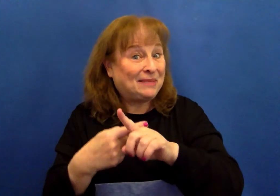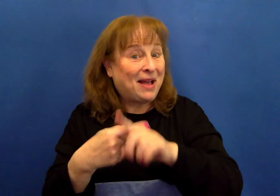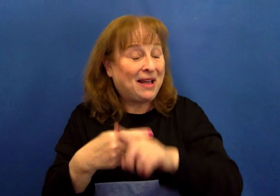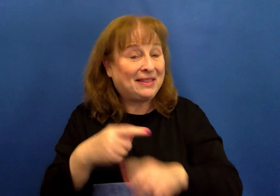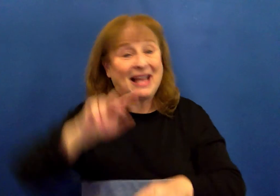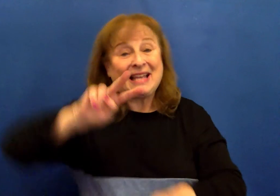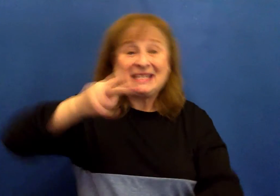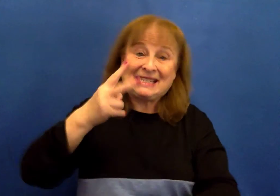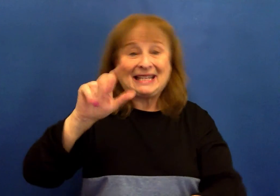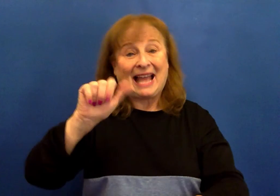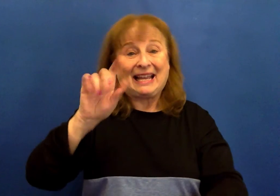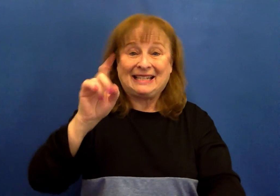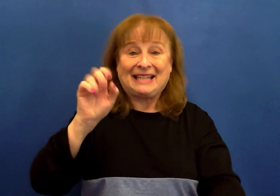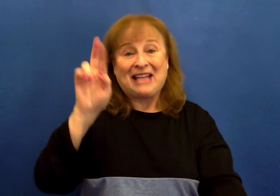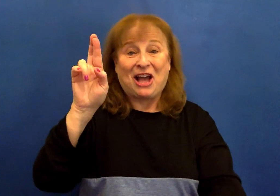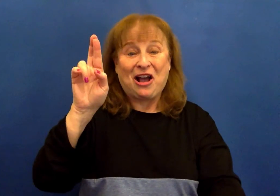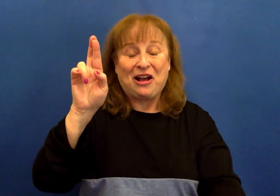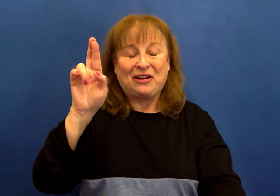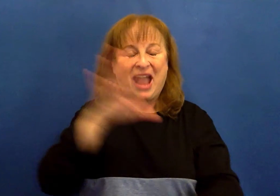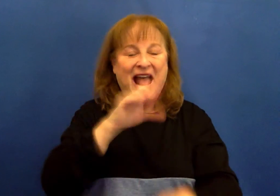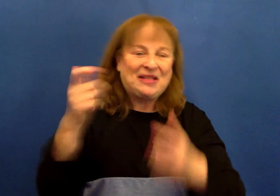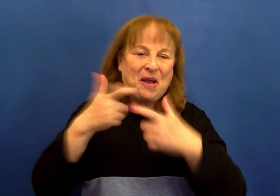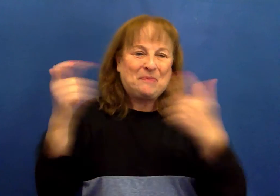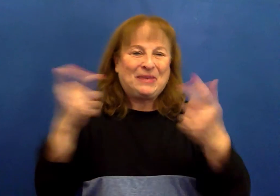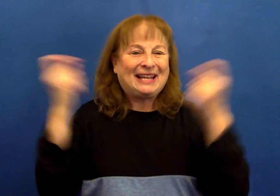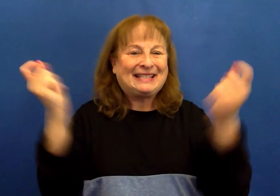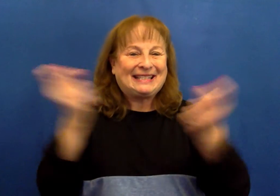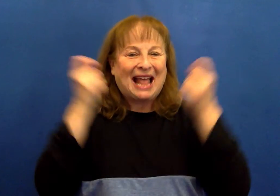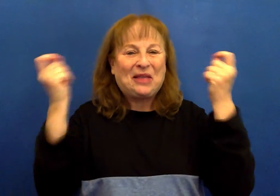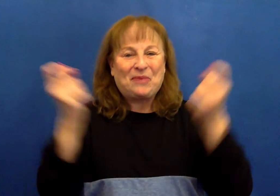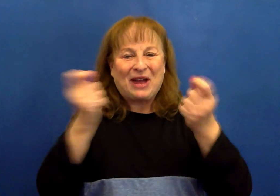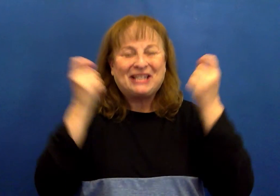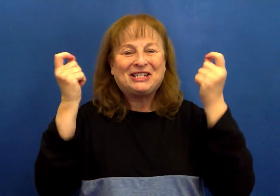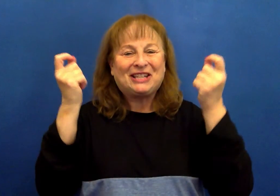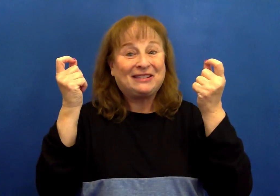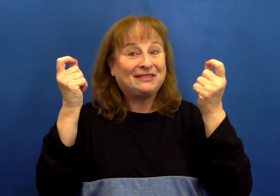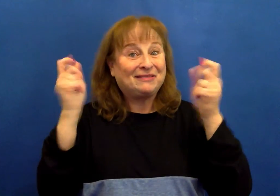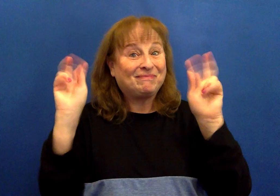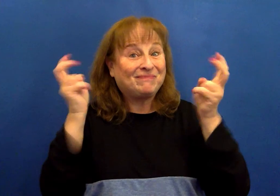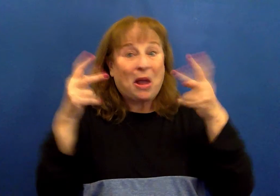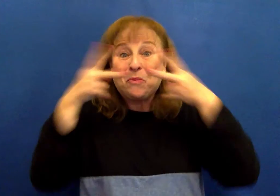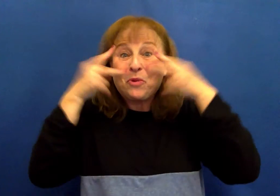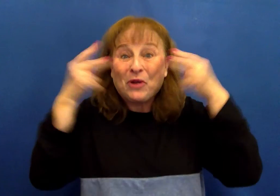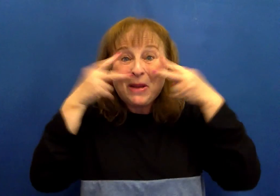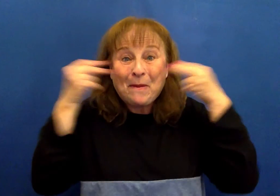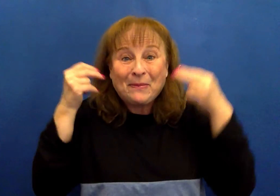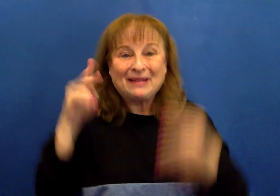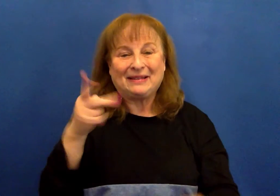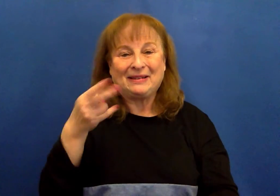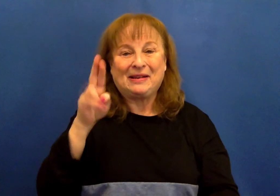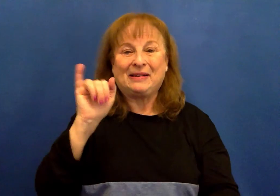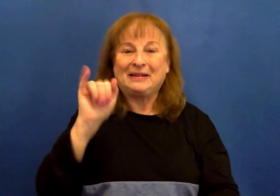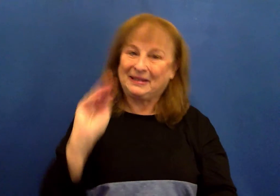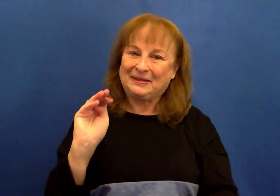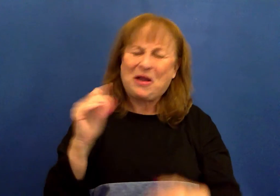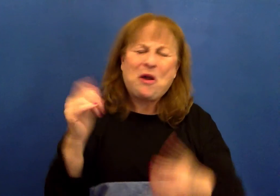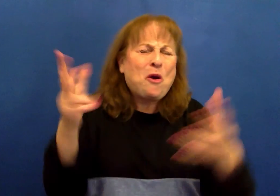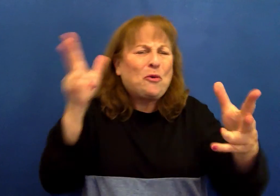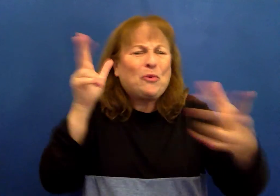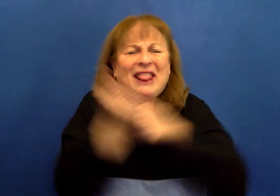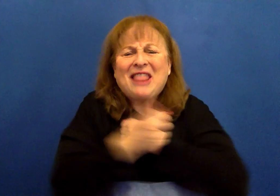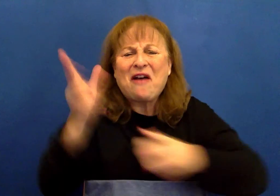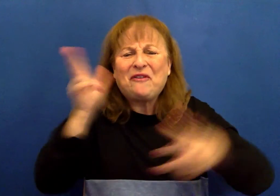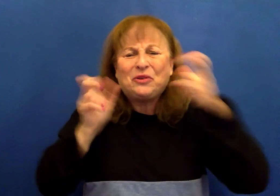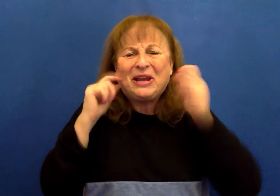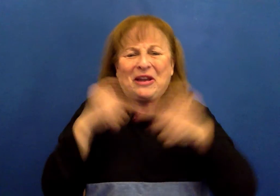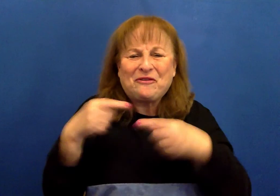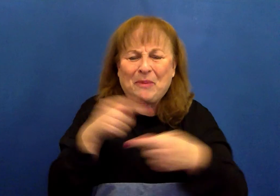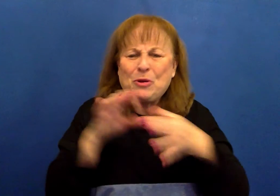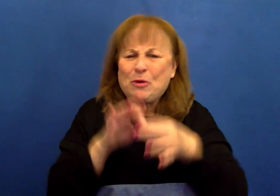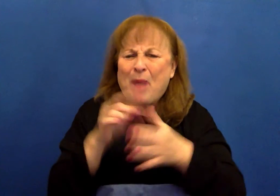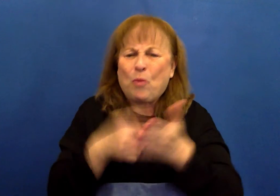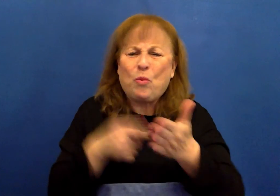second Adar and the big celebration of Purim. We love to hear from you about what you are thinking,